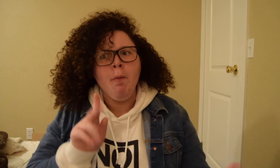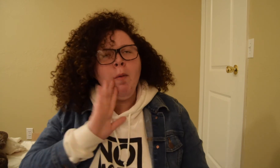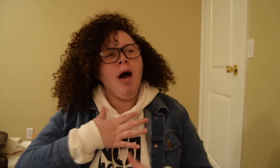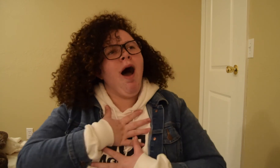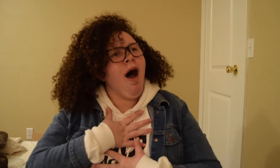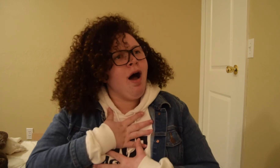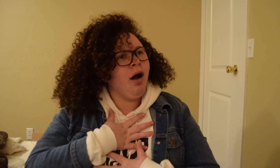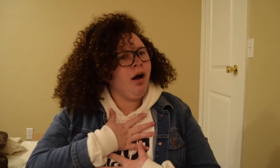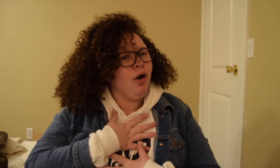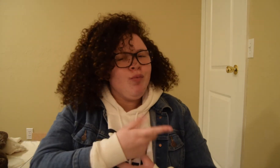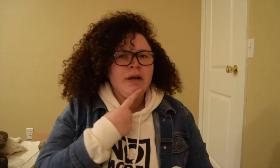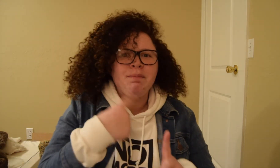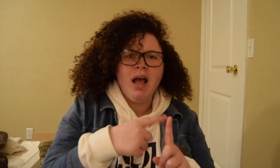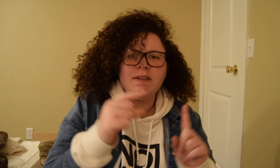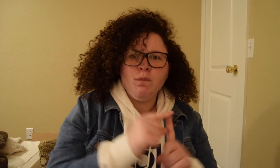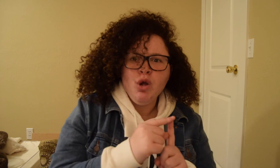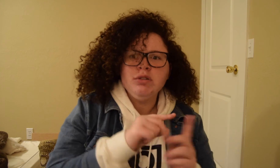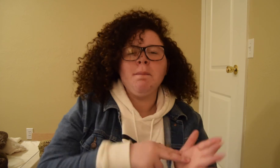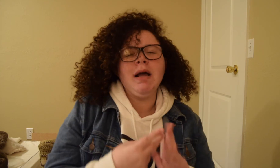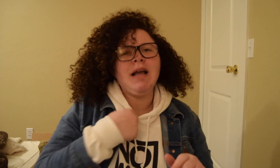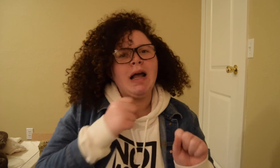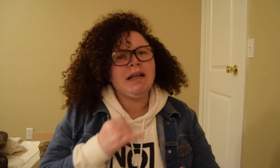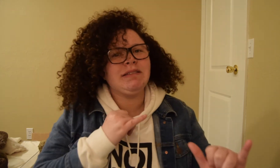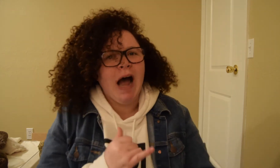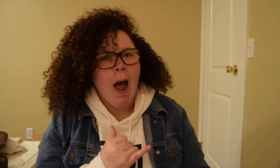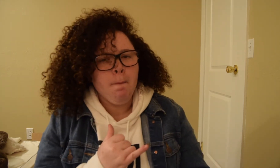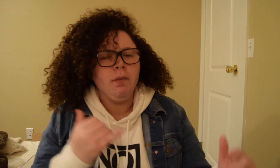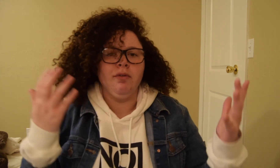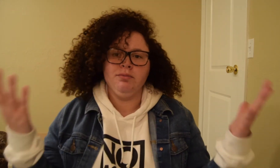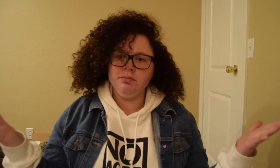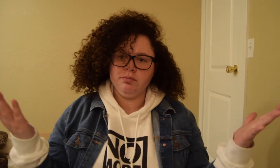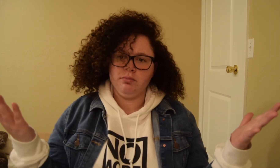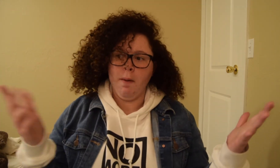People will feel good about it if they say positive words and it will make them feel like they can do the same